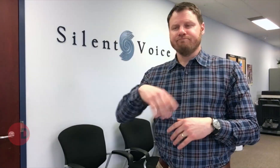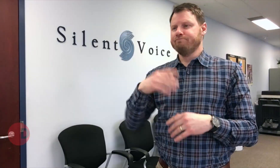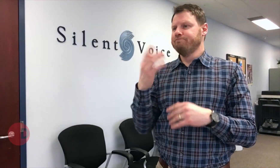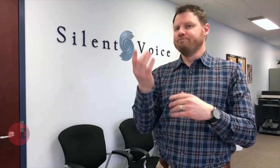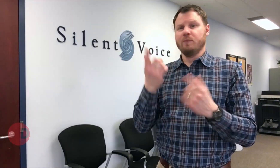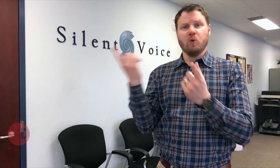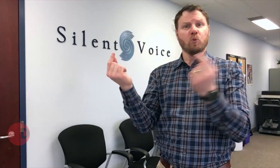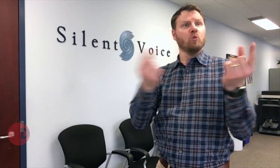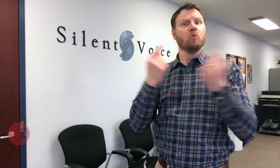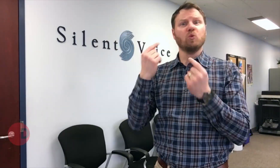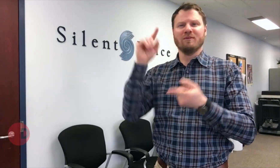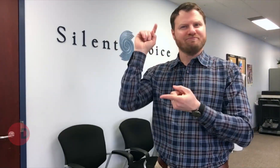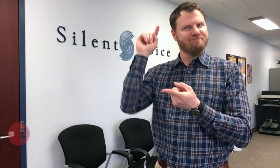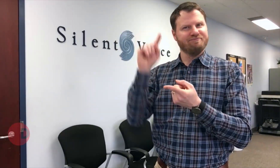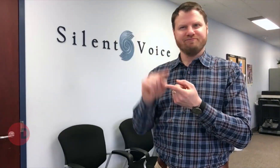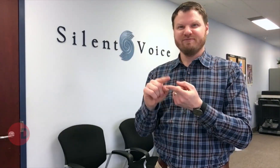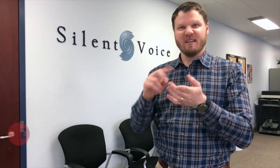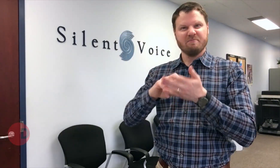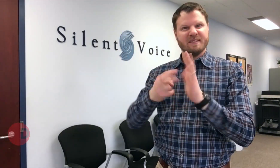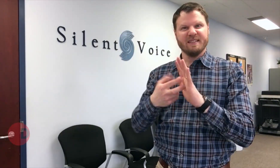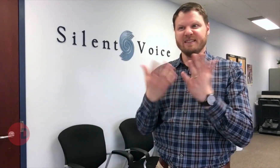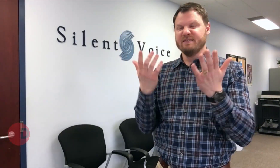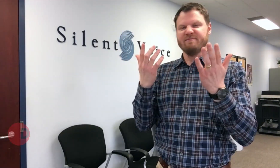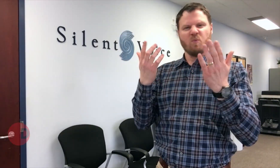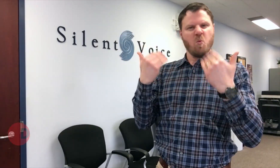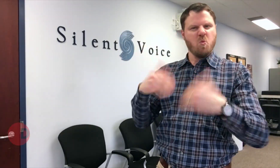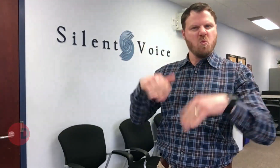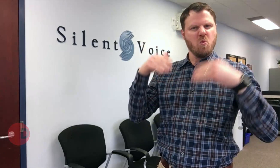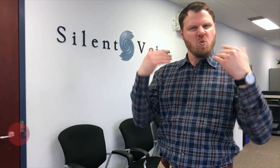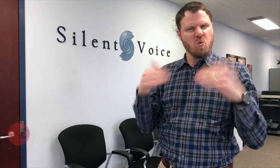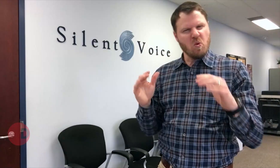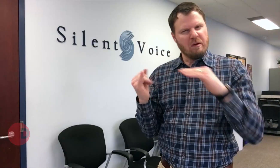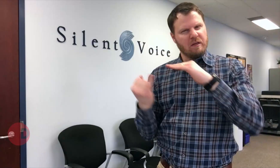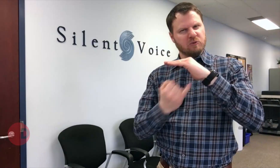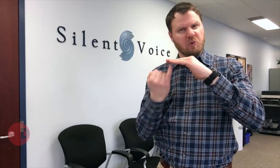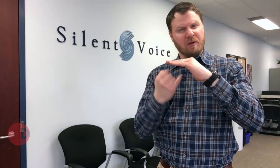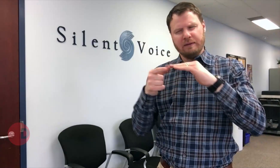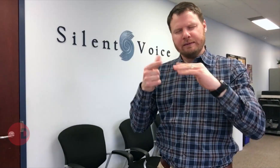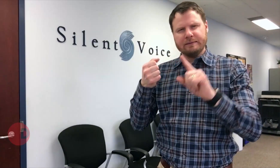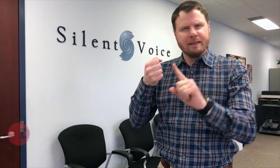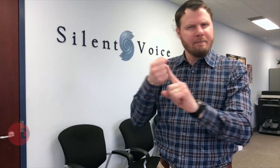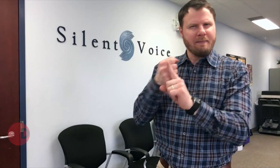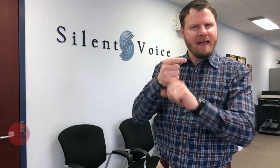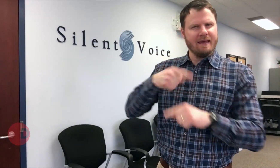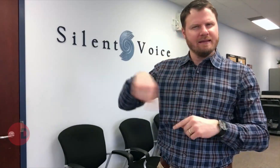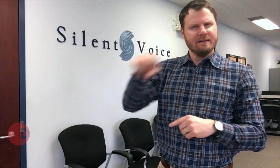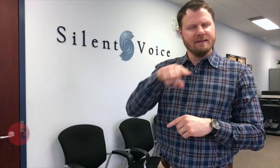children, youth and adults who have to stay at home with less active